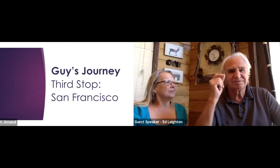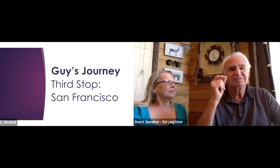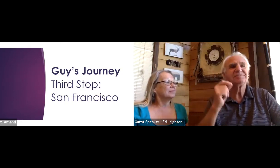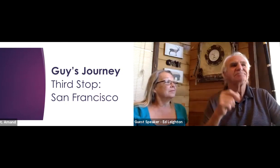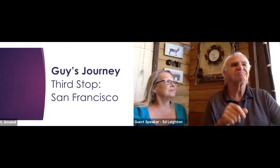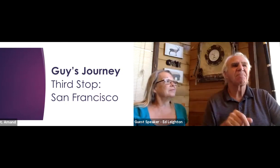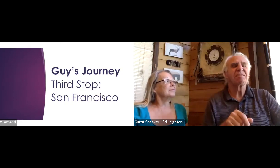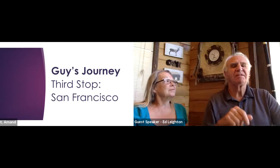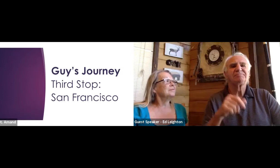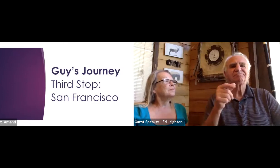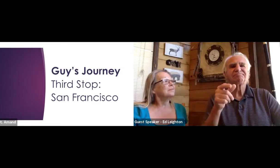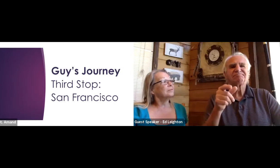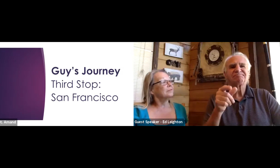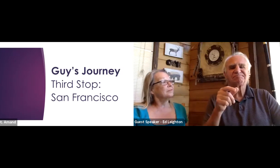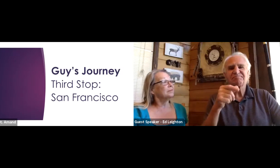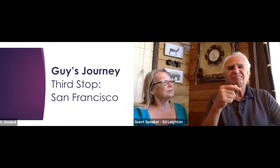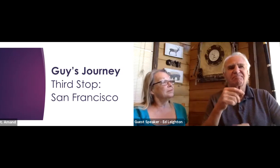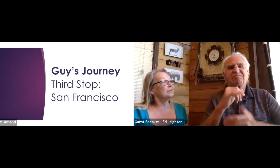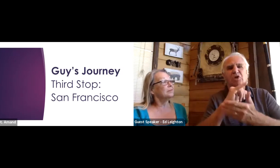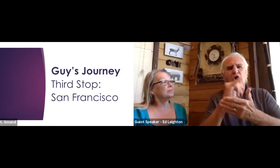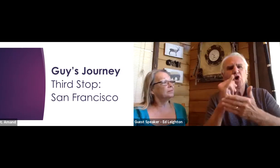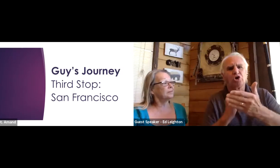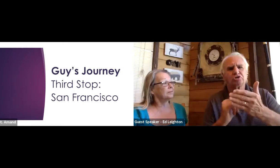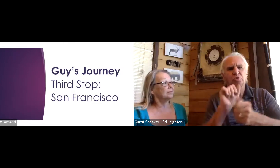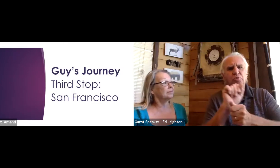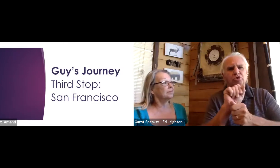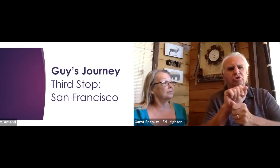there was the Deaf Way at Gallaudet University.